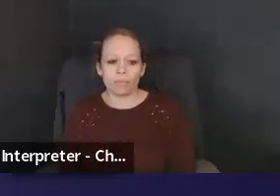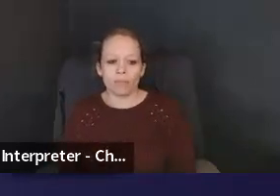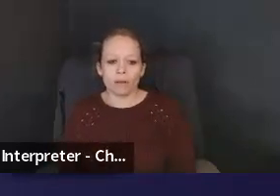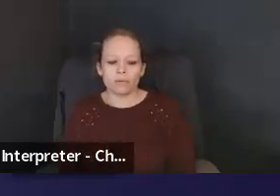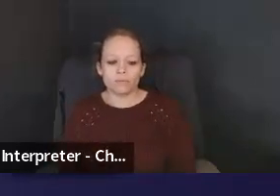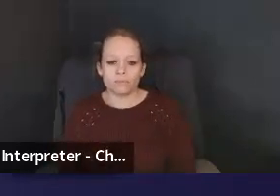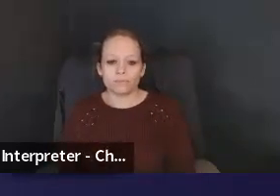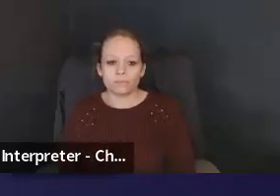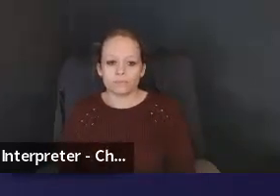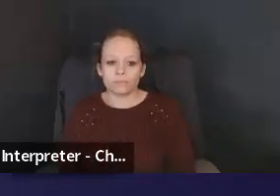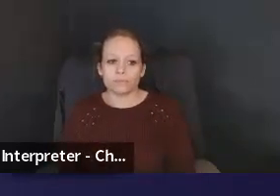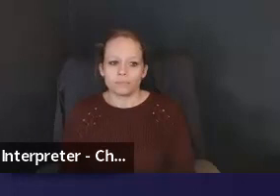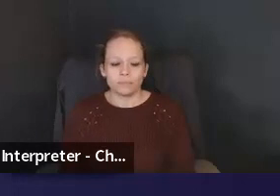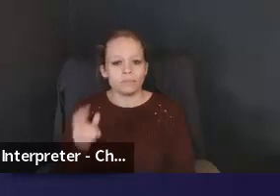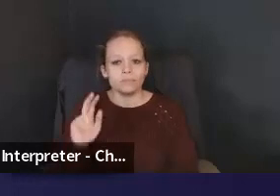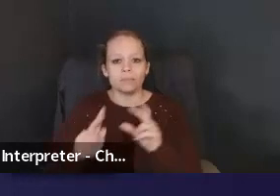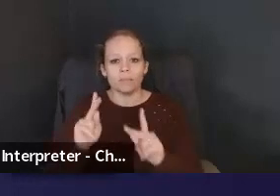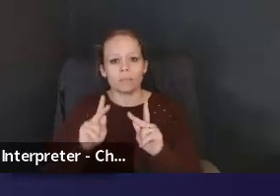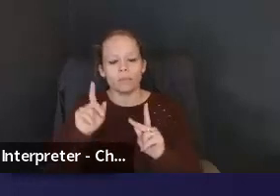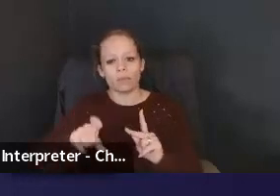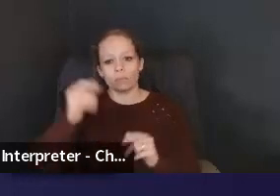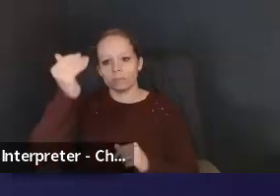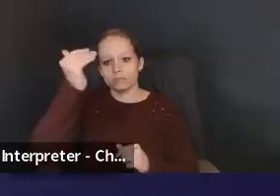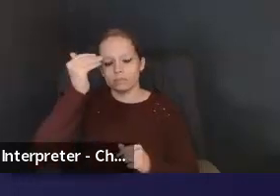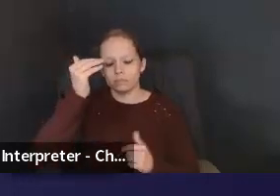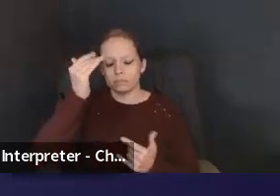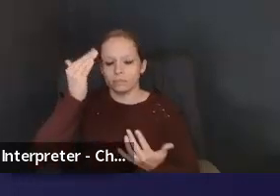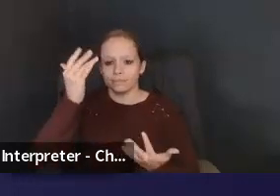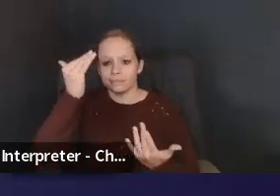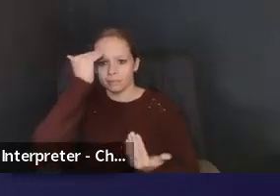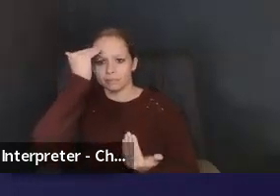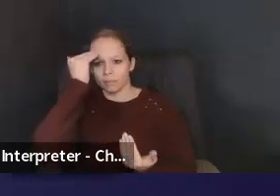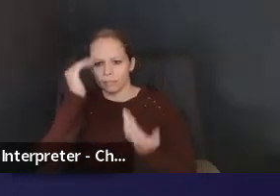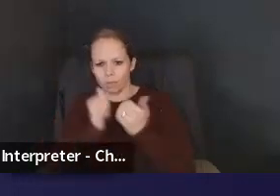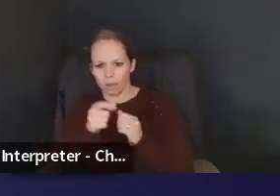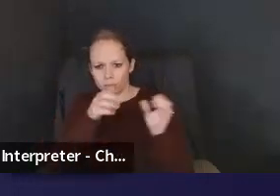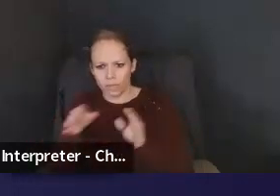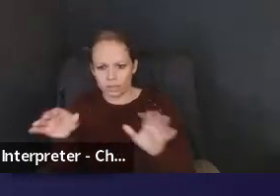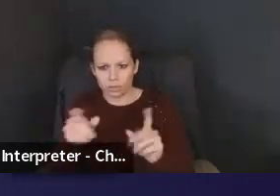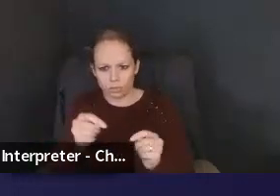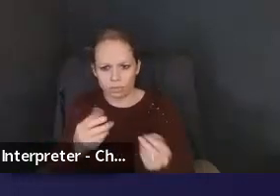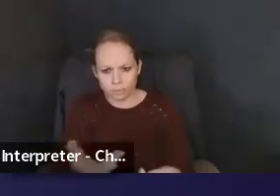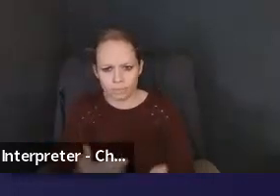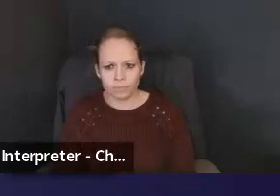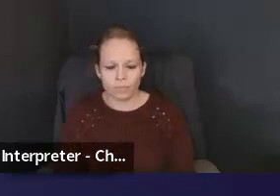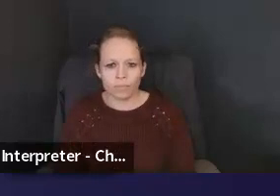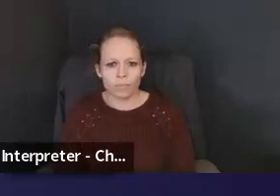allow people to, how are you going to know it when you see it and if you can't express it in terms